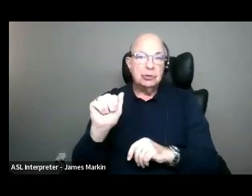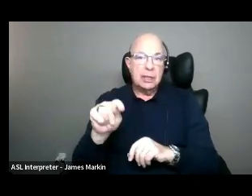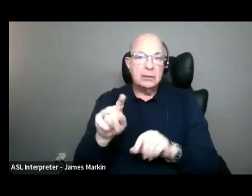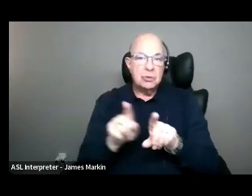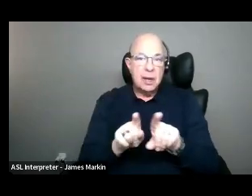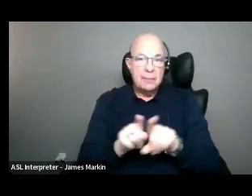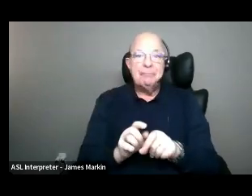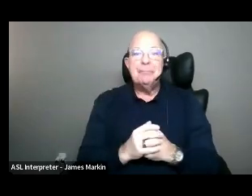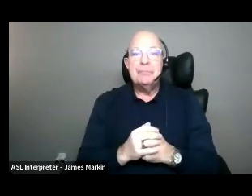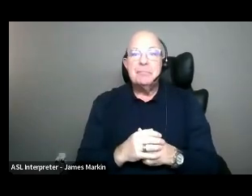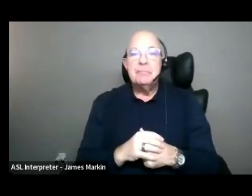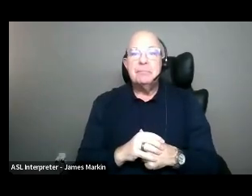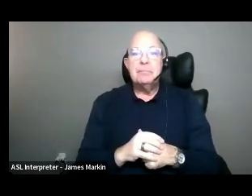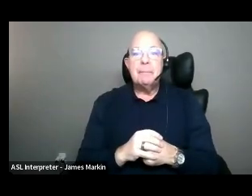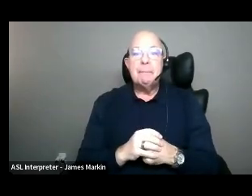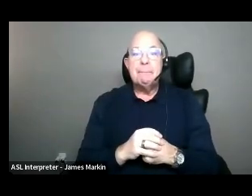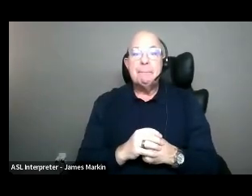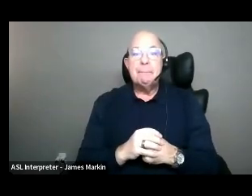Shannon Spencer (she/her): You could also, if…